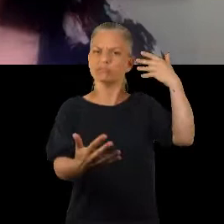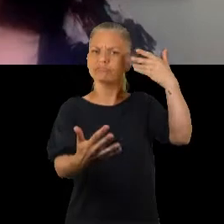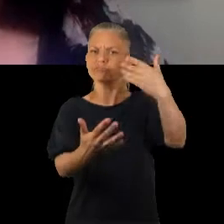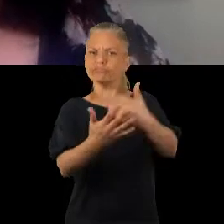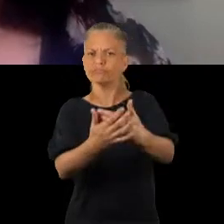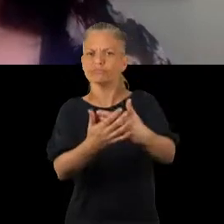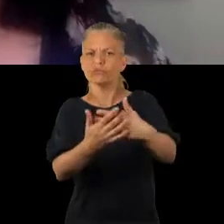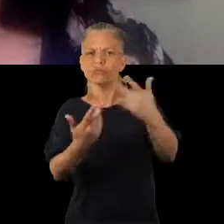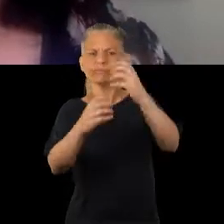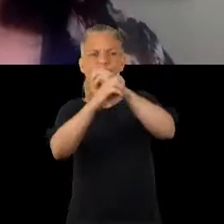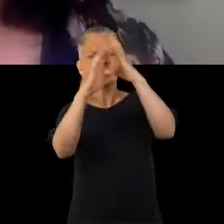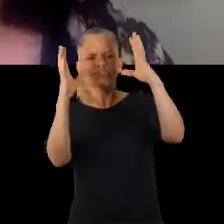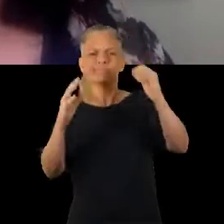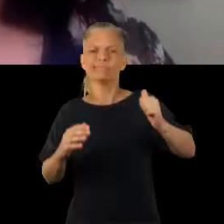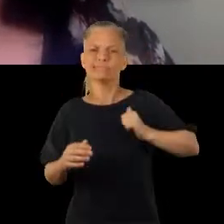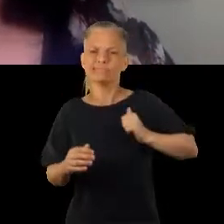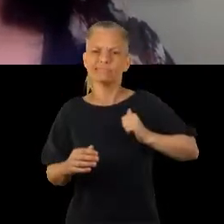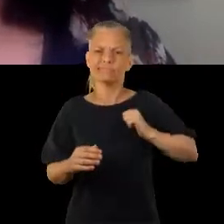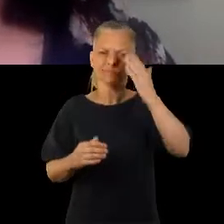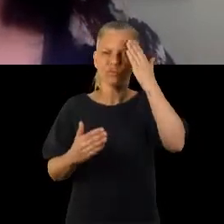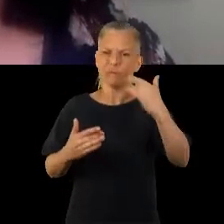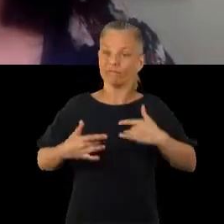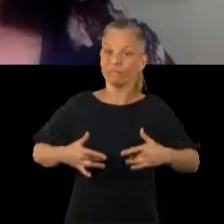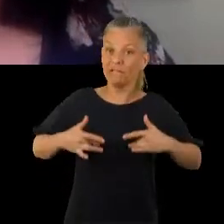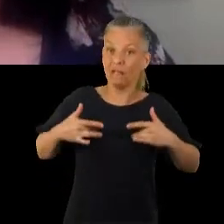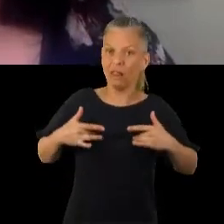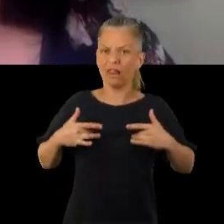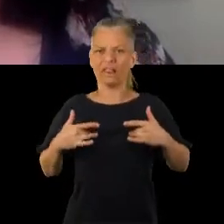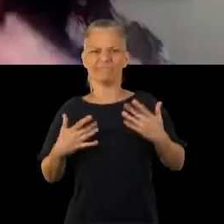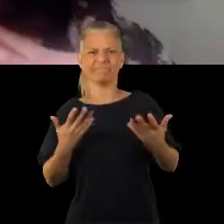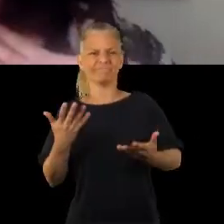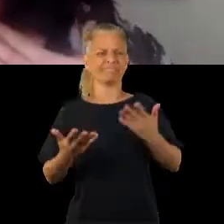what I think it was like the recognition, that there was something happening that I